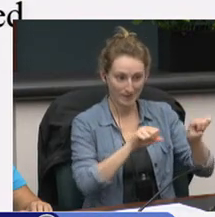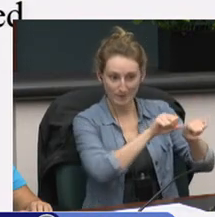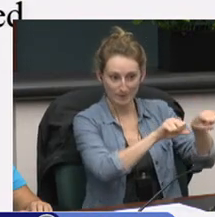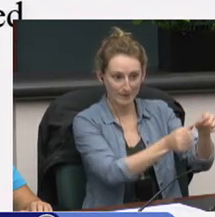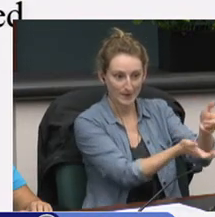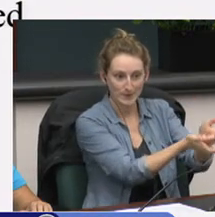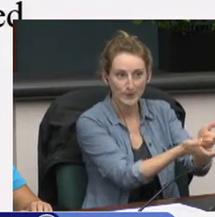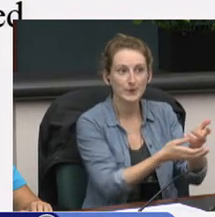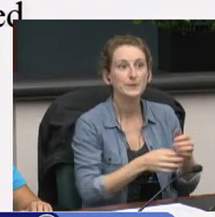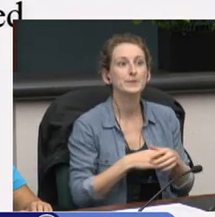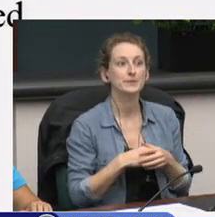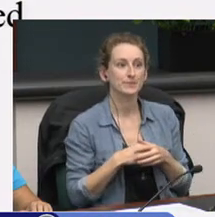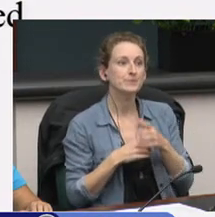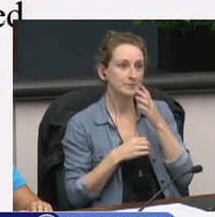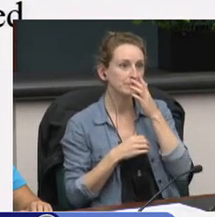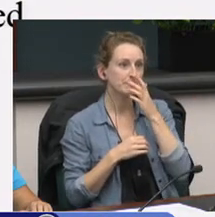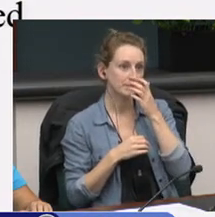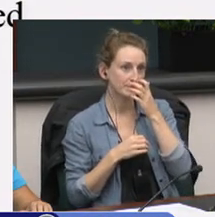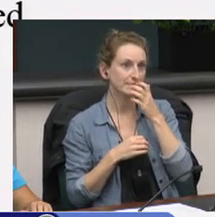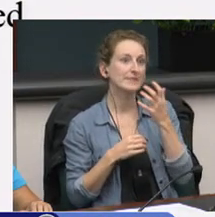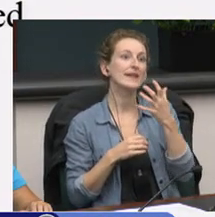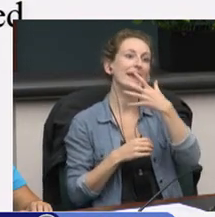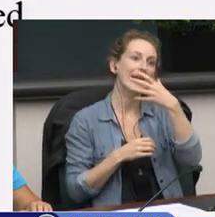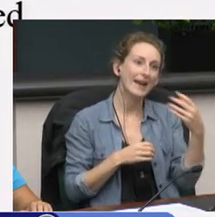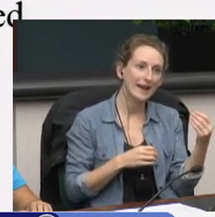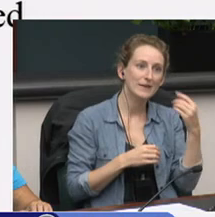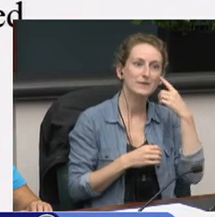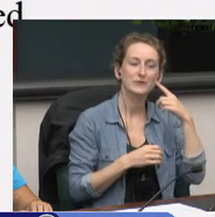those are looking at parking standards for single family residents were removed